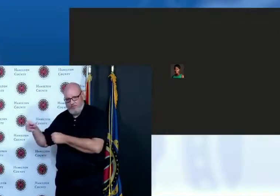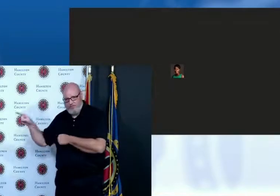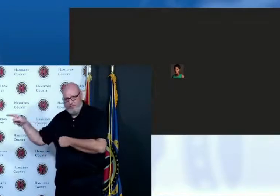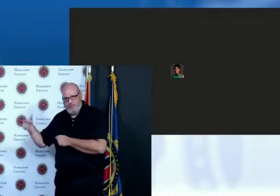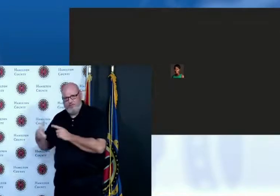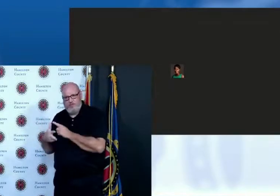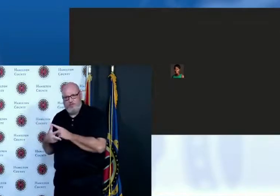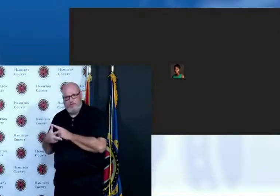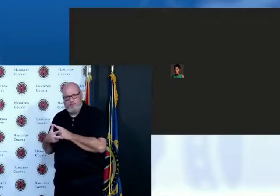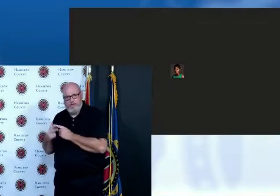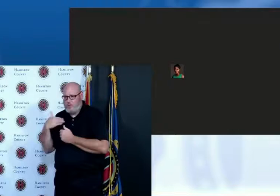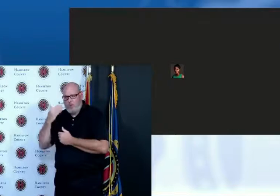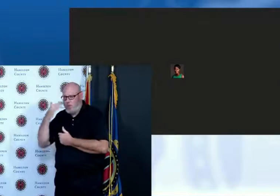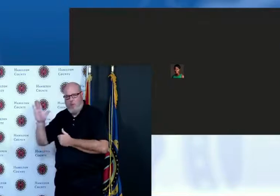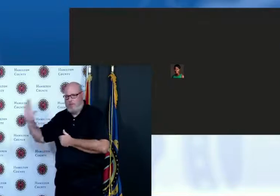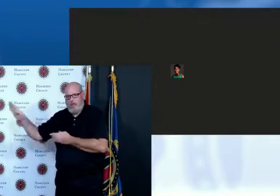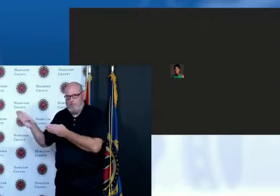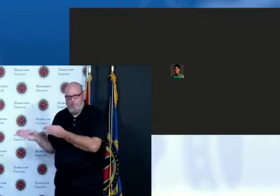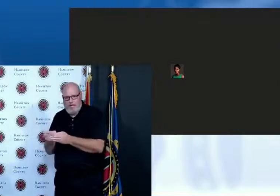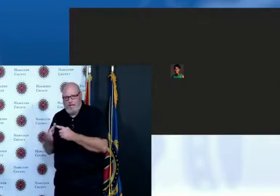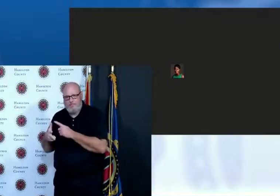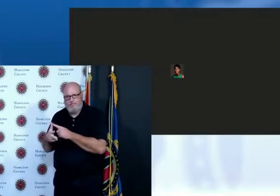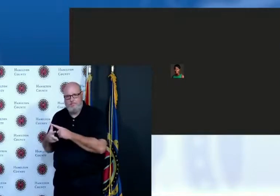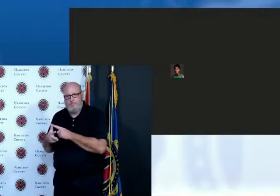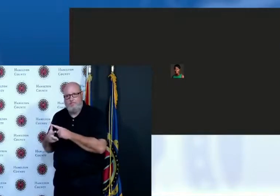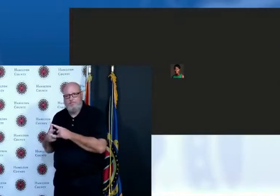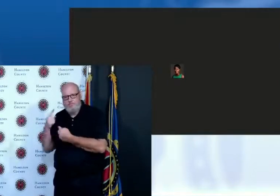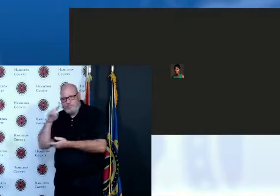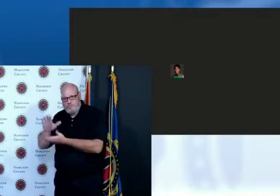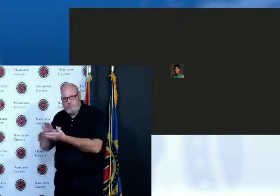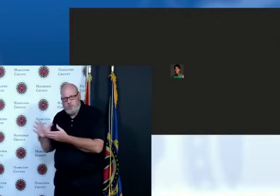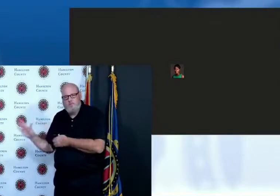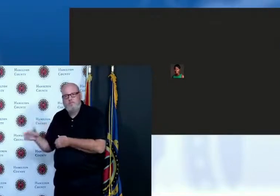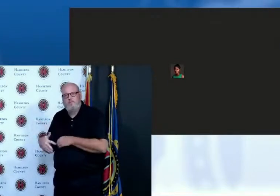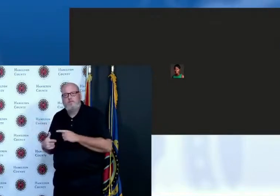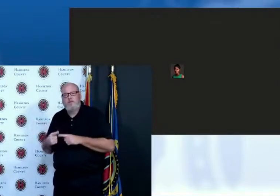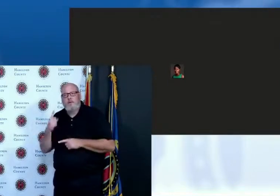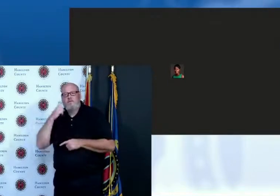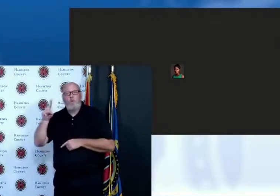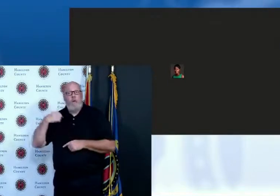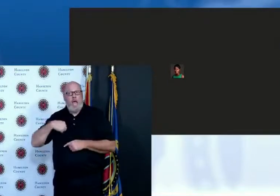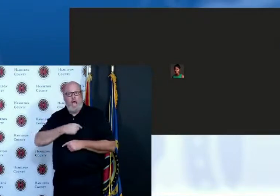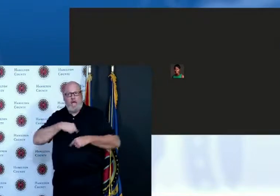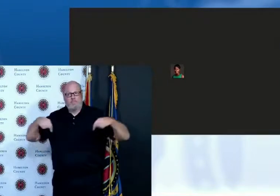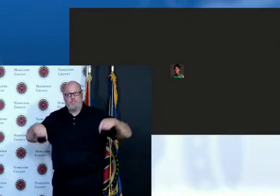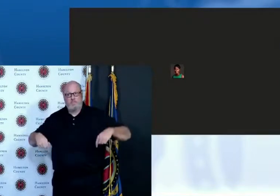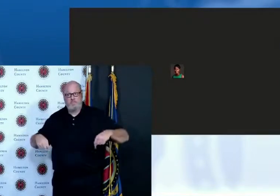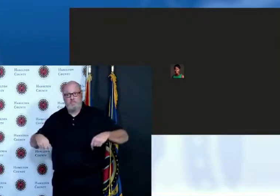cps exactly but for our jurisdictions the areas outside of Cincinnati Norwood and Springdale